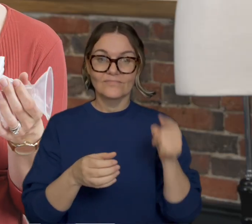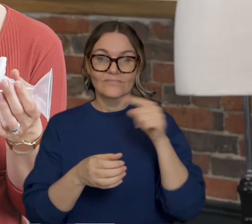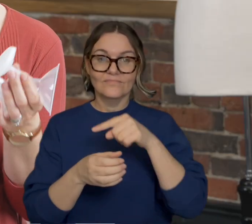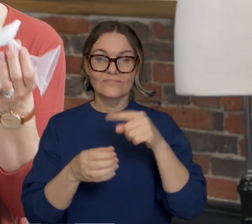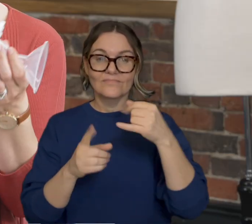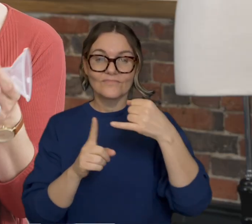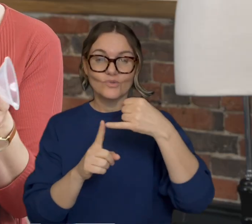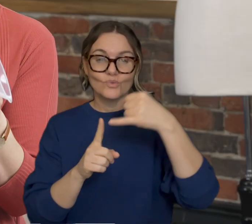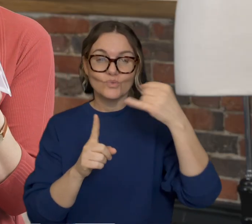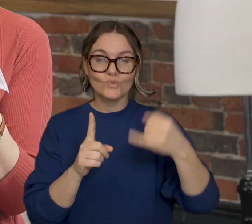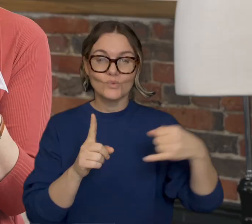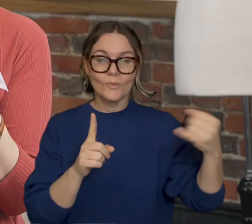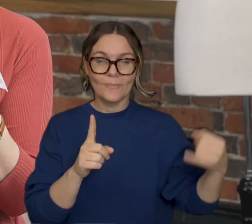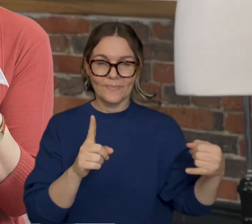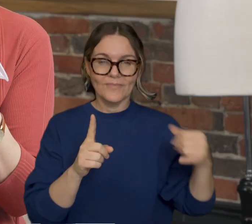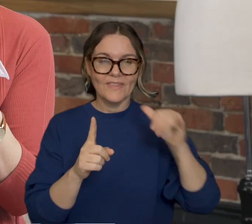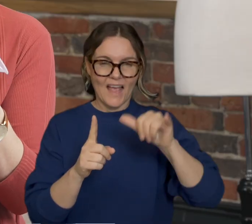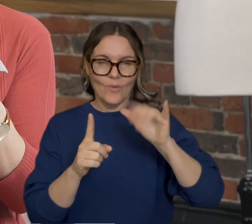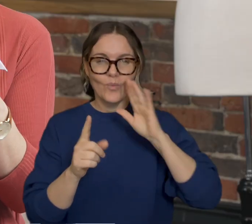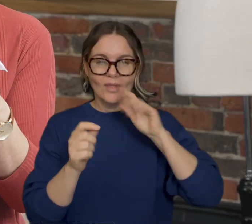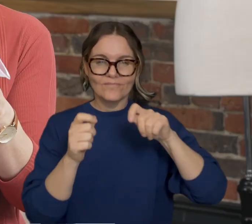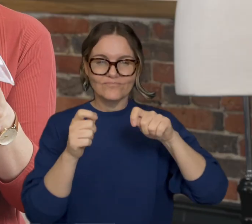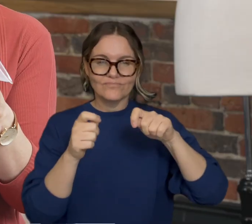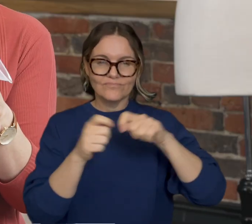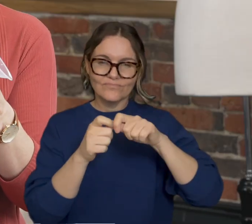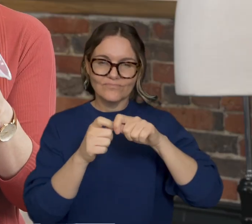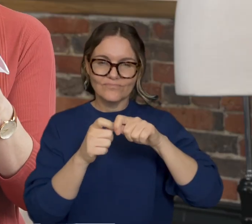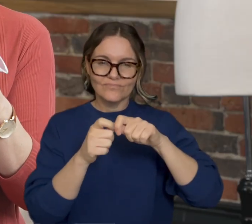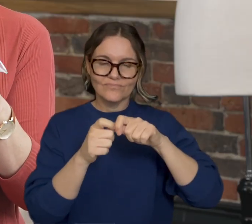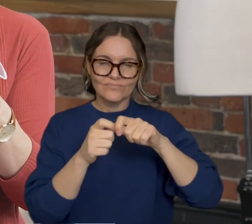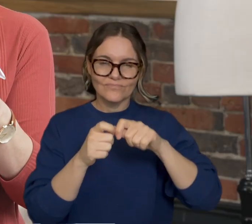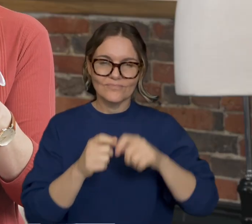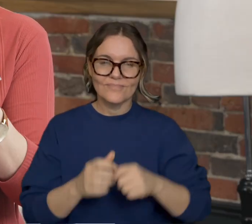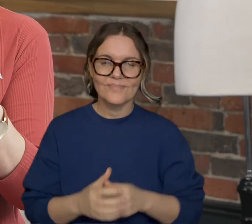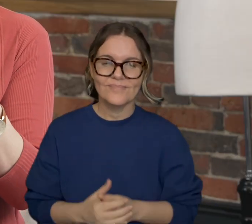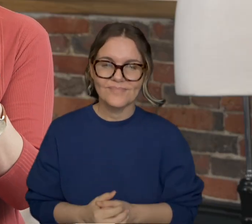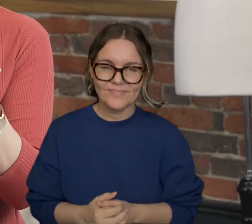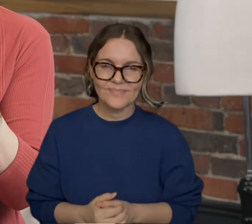side is where your tubing will connect you want to make sure when your tubing is on there and this